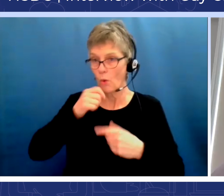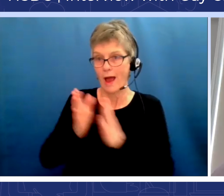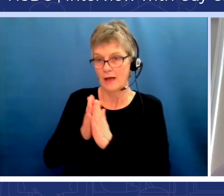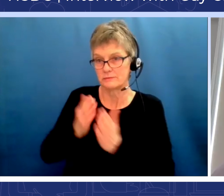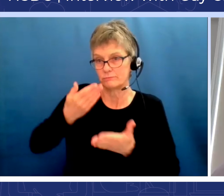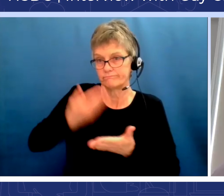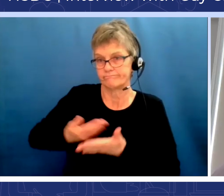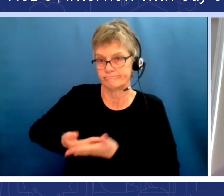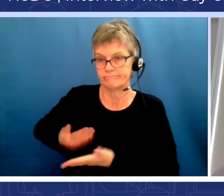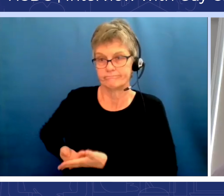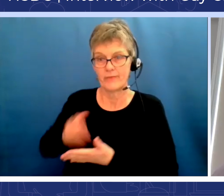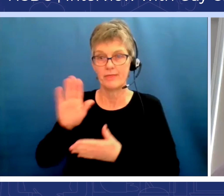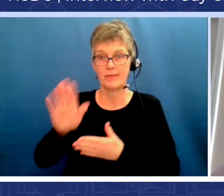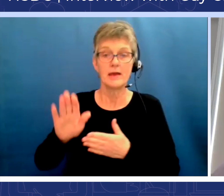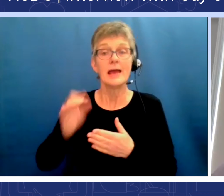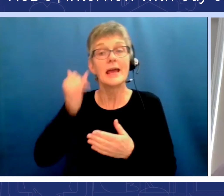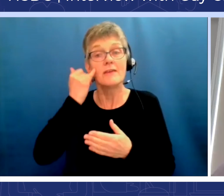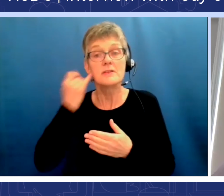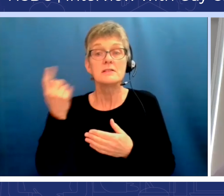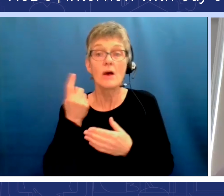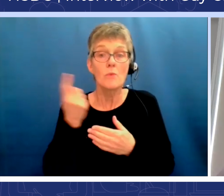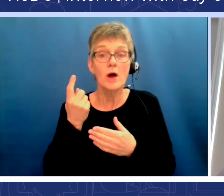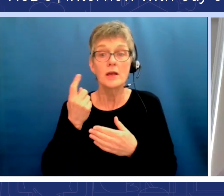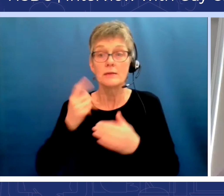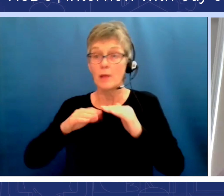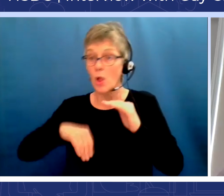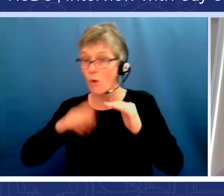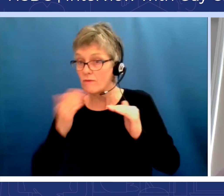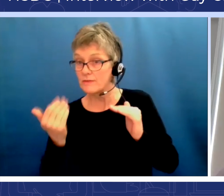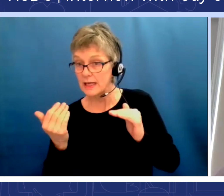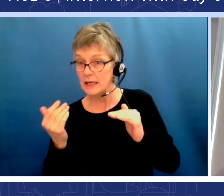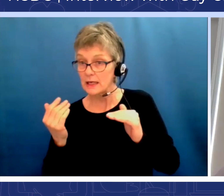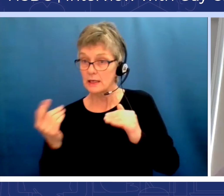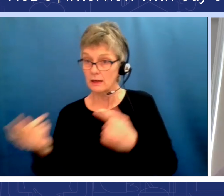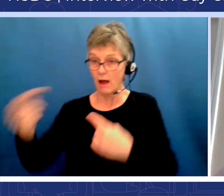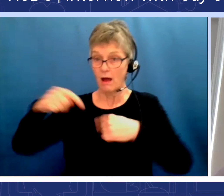services. So, if someone were to come in under the age of 15, we would not turn them away from